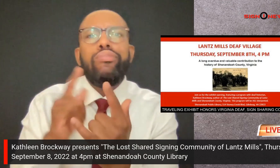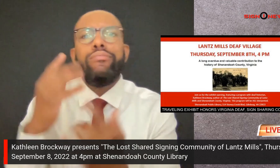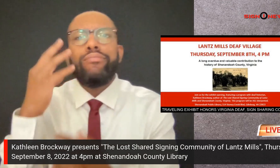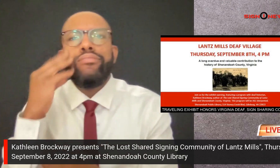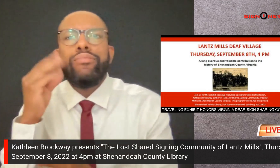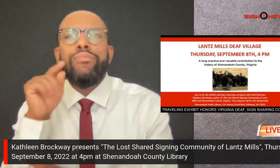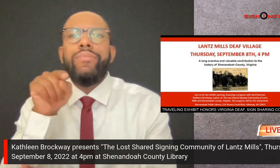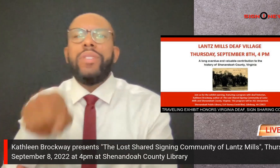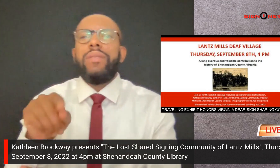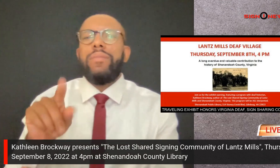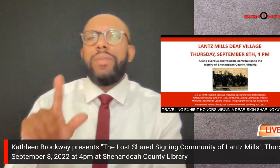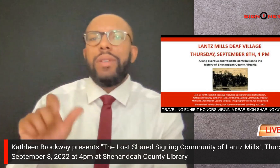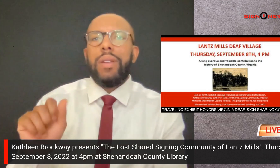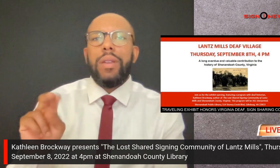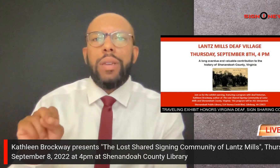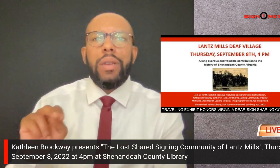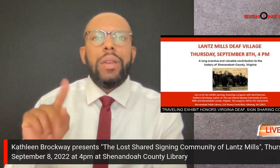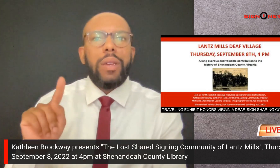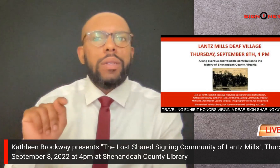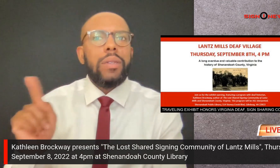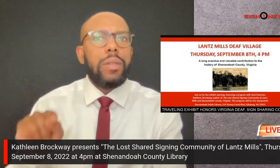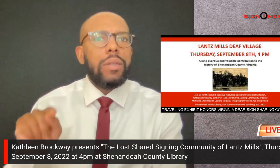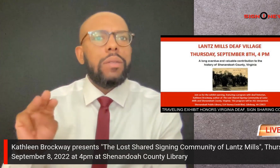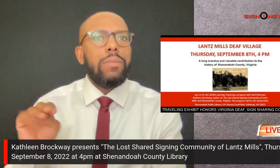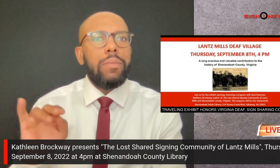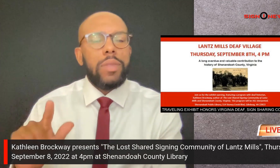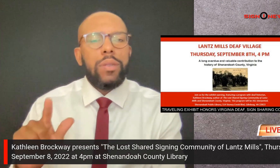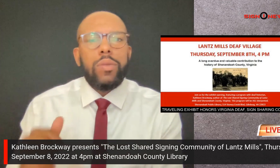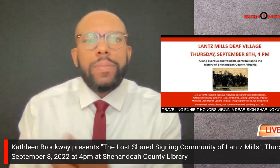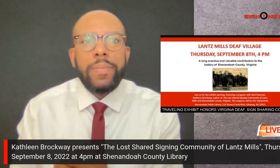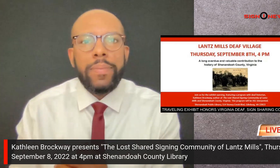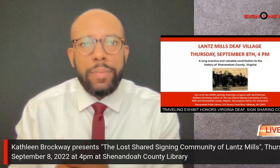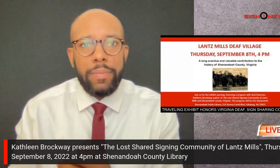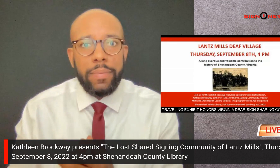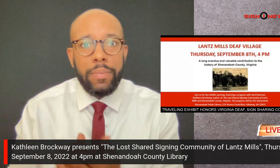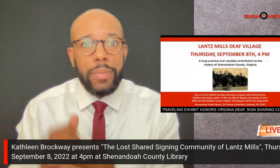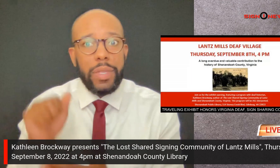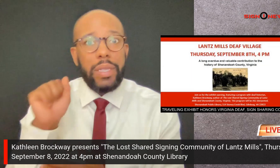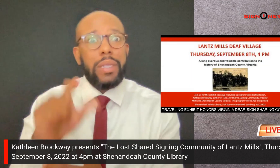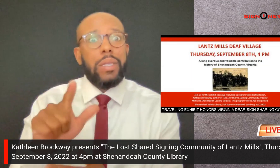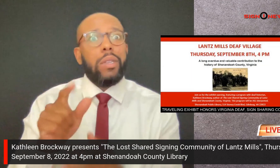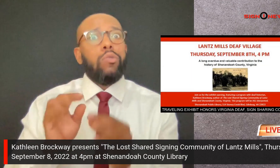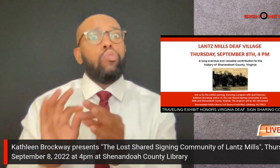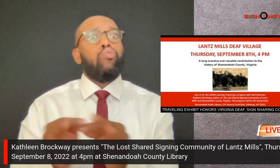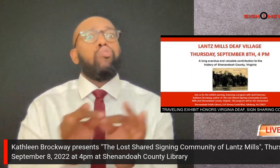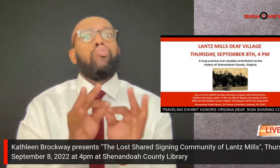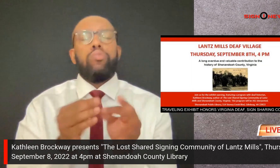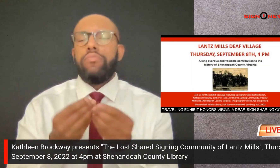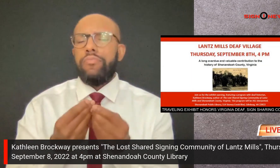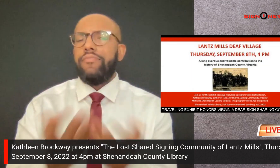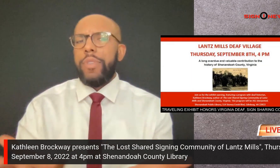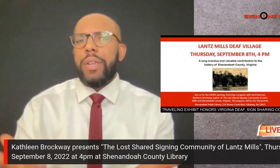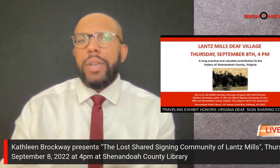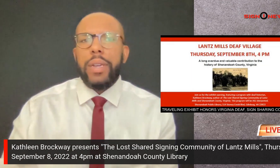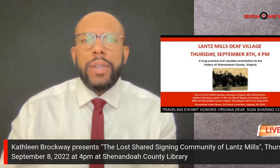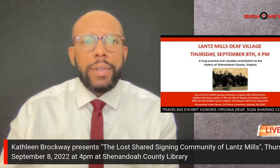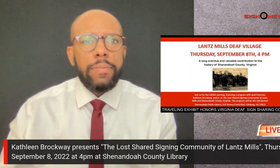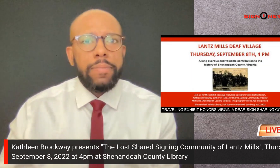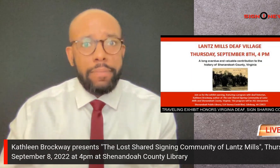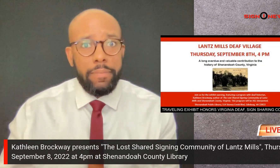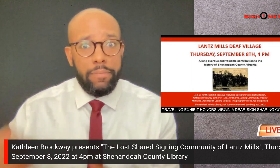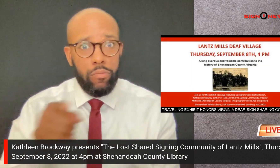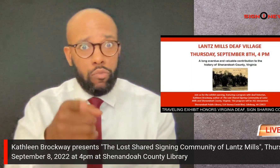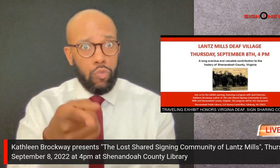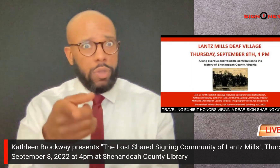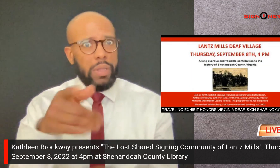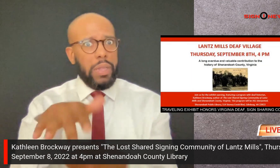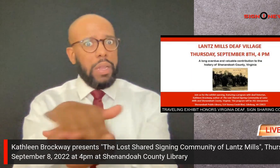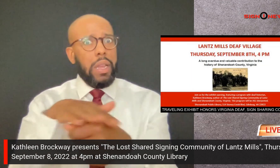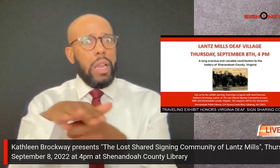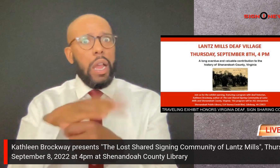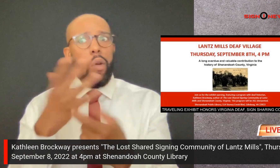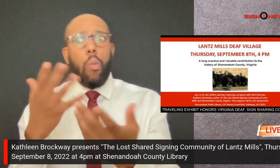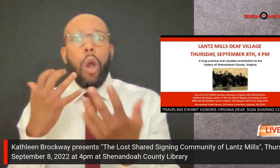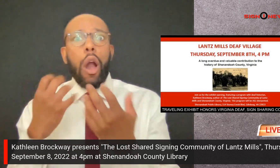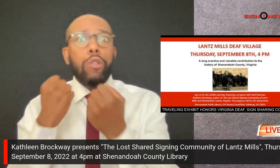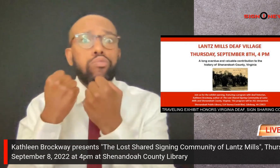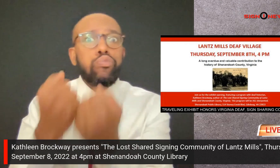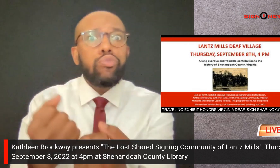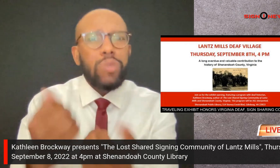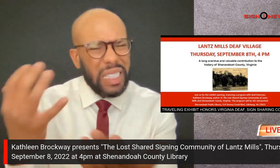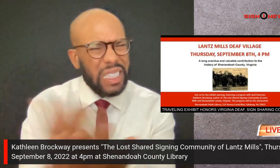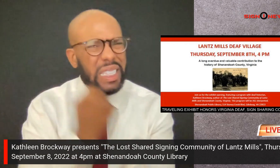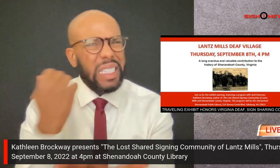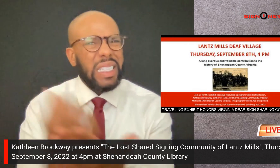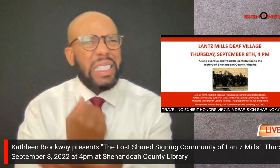romance ASL interpretation will be provided if you're in the area definitely check it